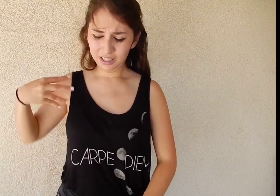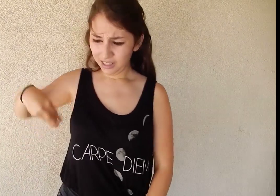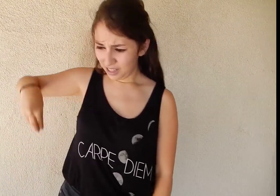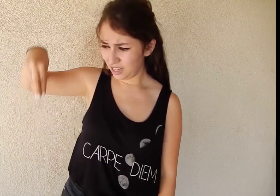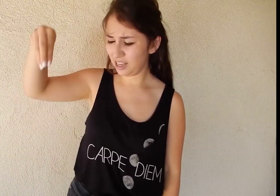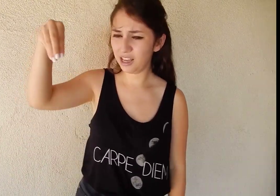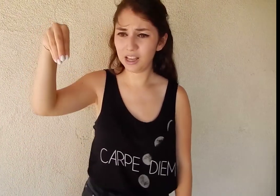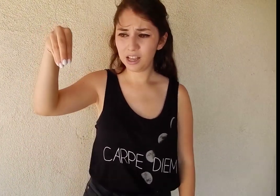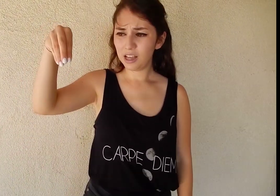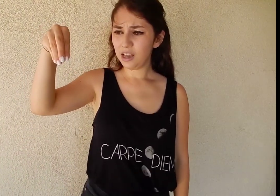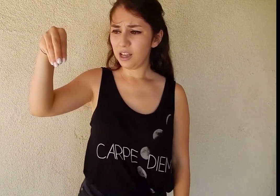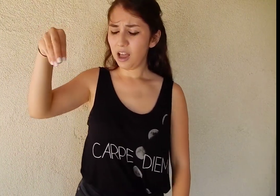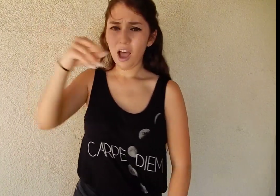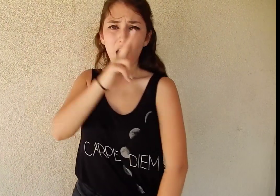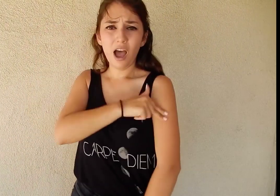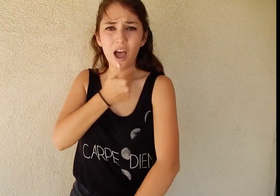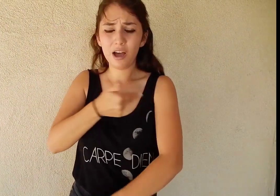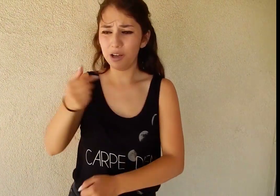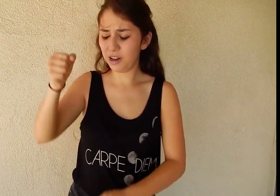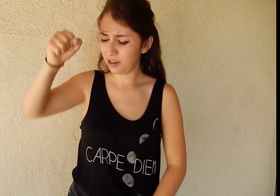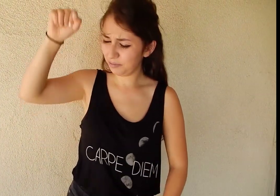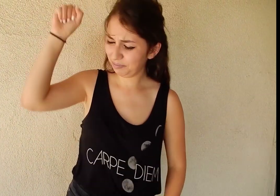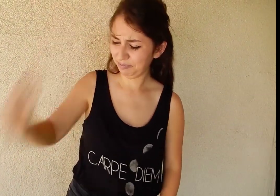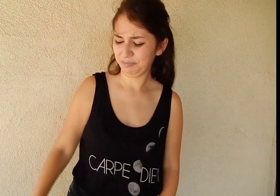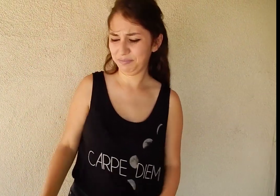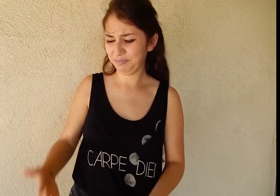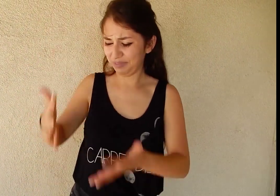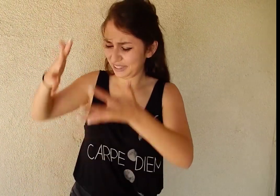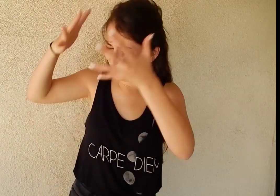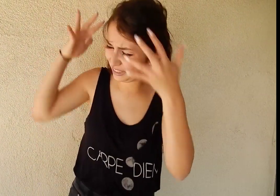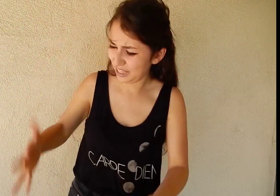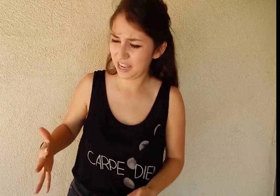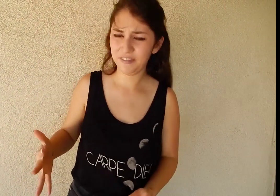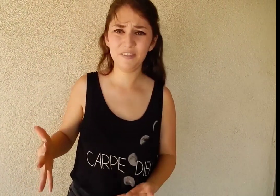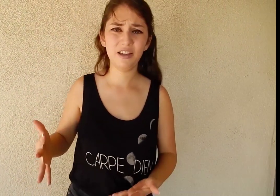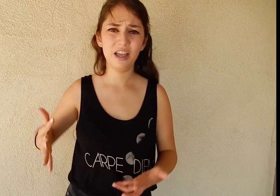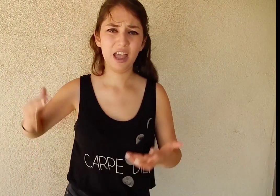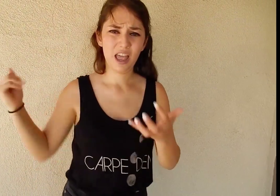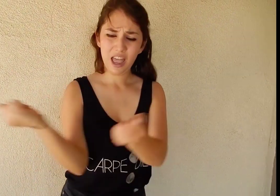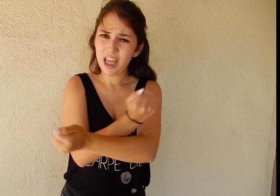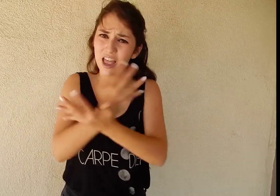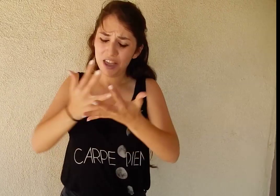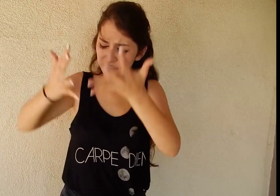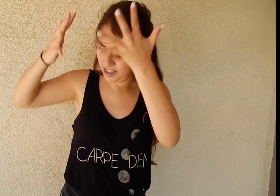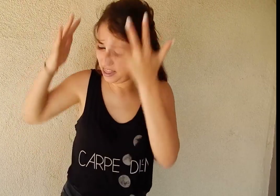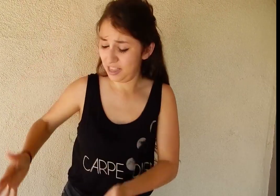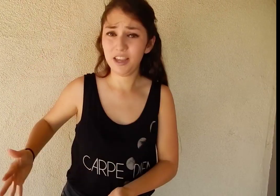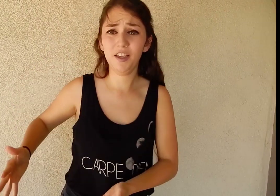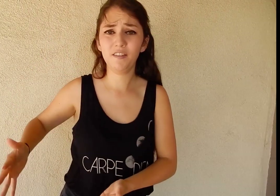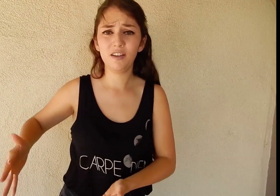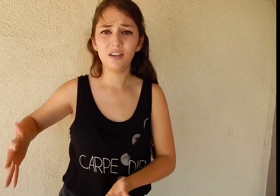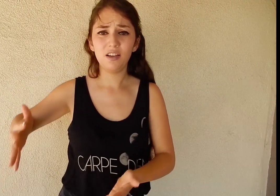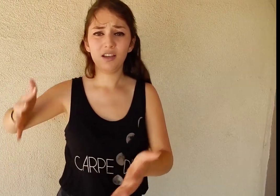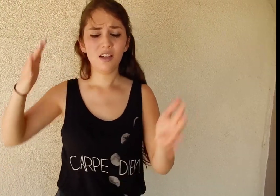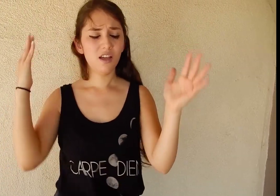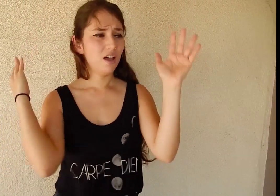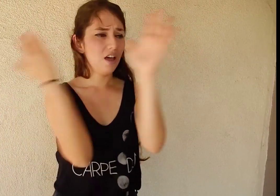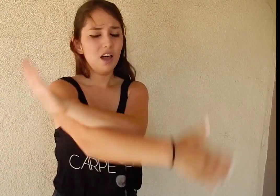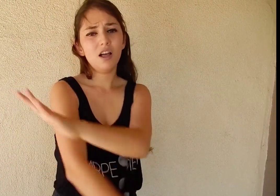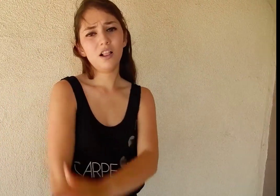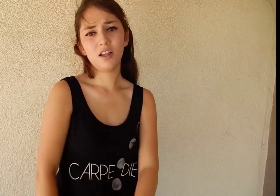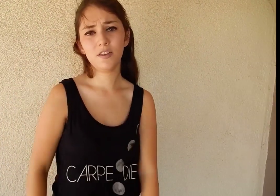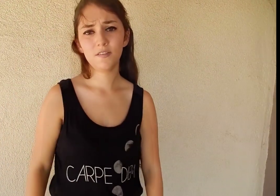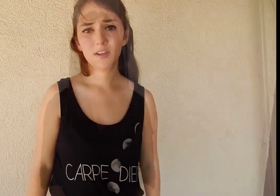and leave it at the hospital with everything else.